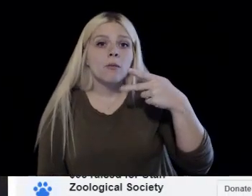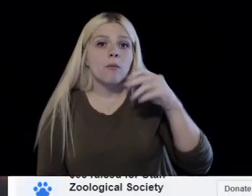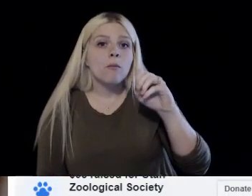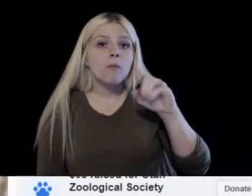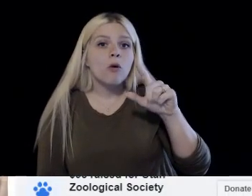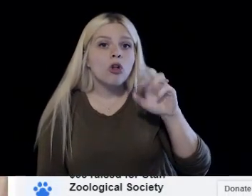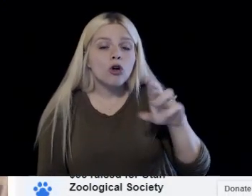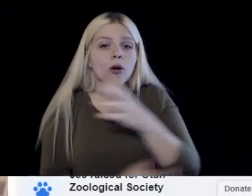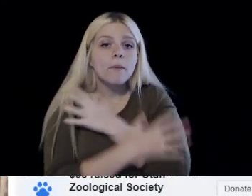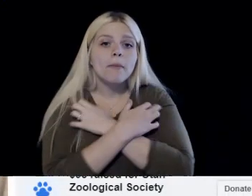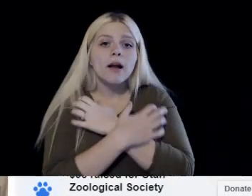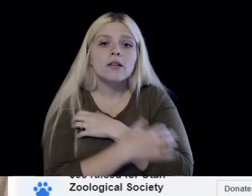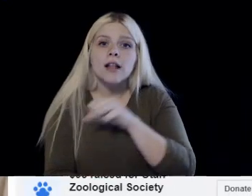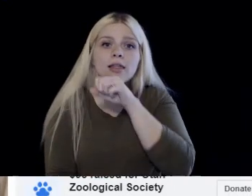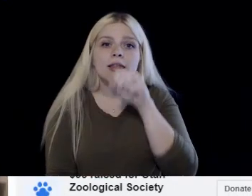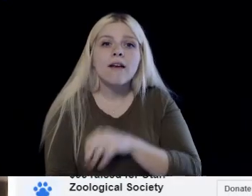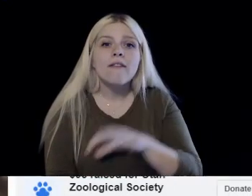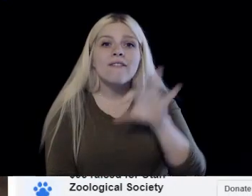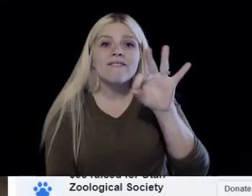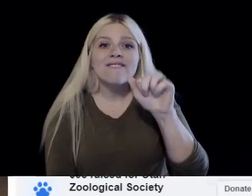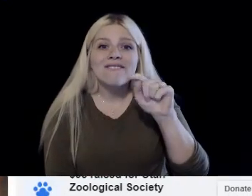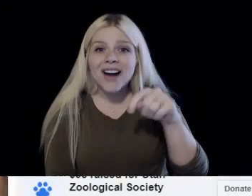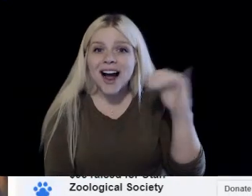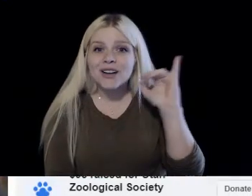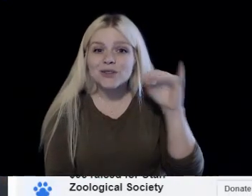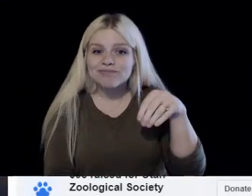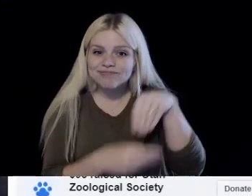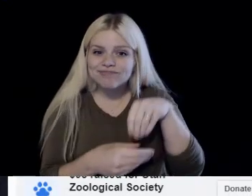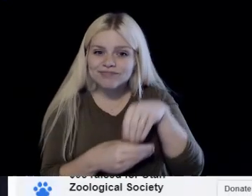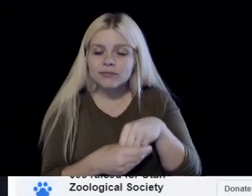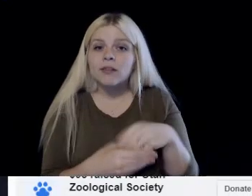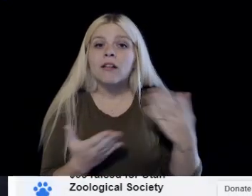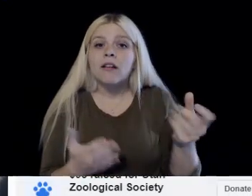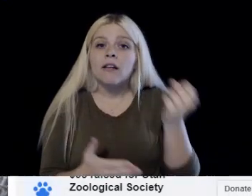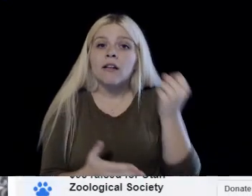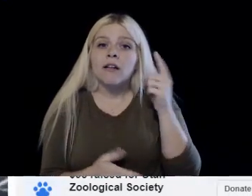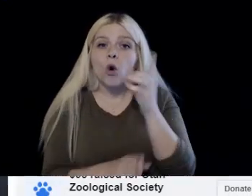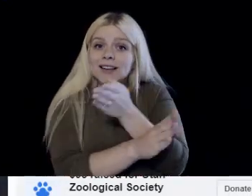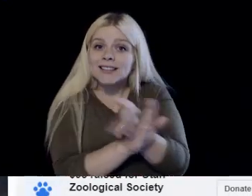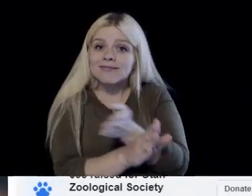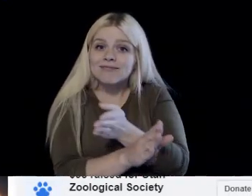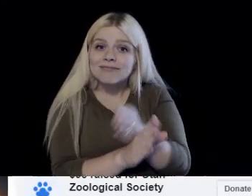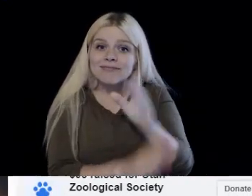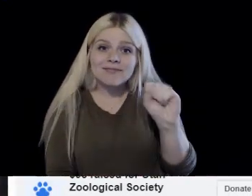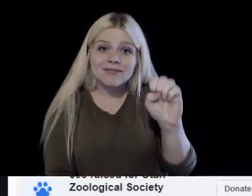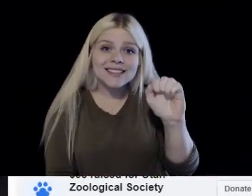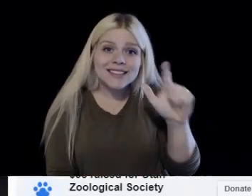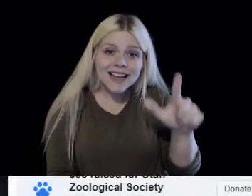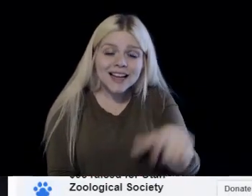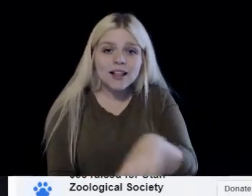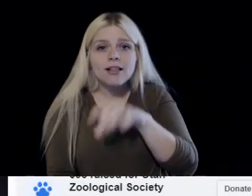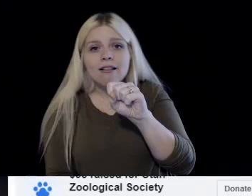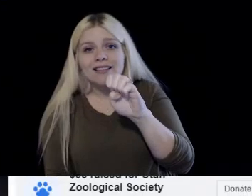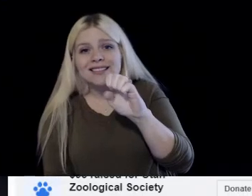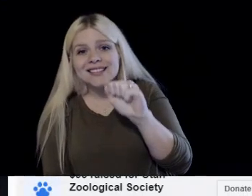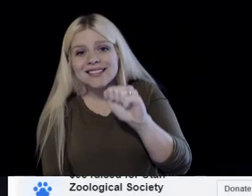But we can do a variety of other things for the seals and sea lions, they're not really gonna do produce. These guys only eat fish, and shellfish.